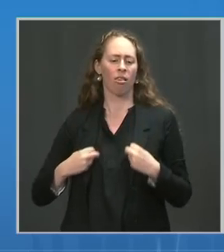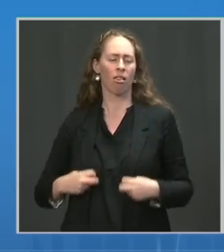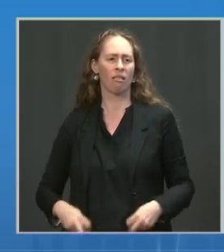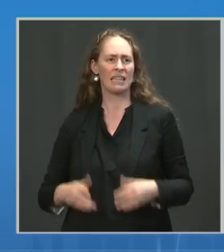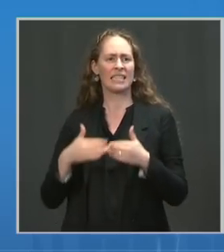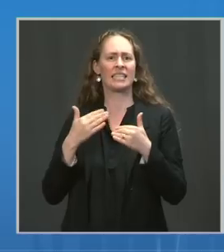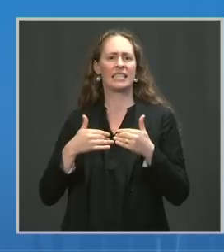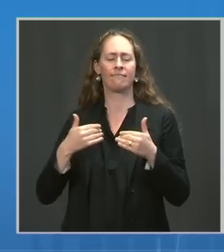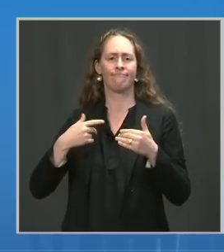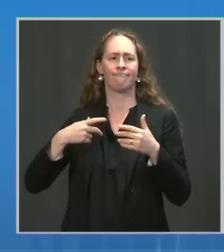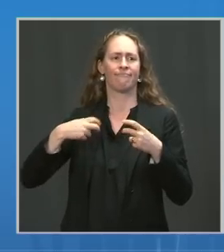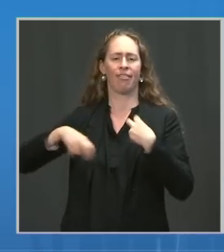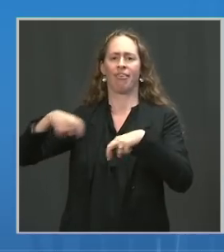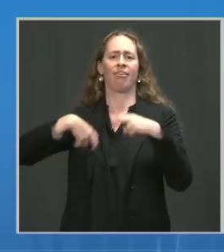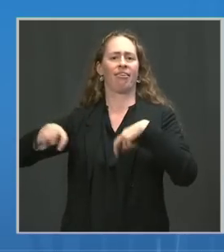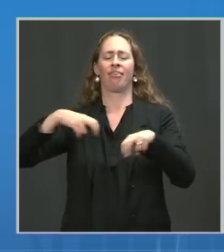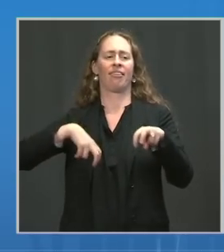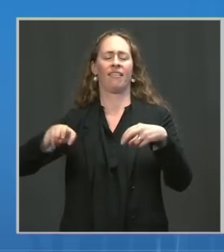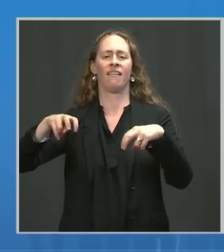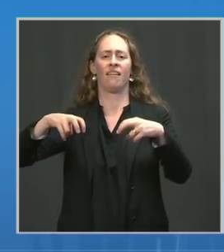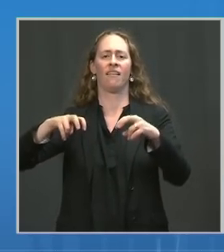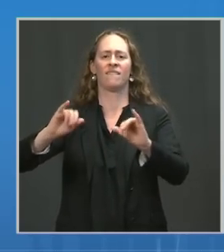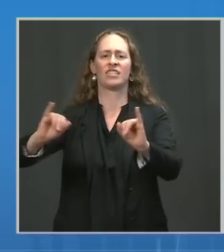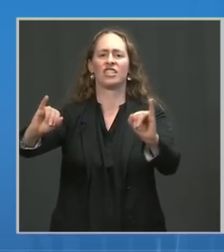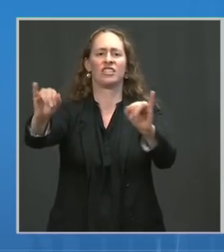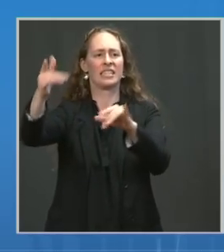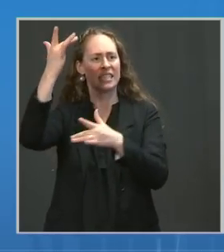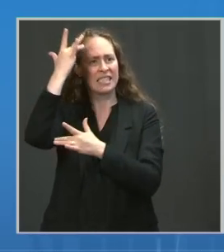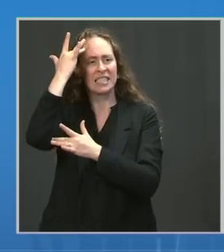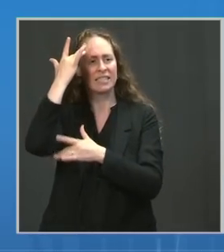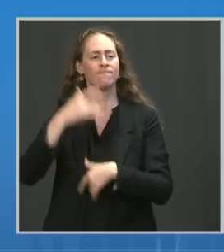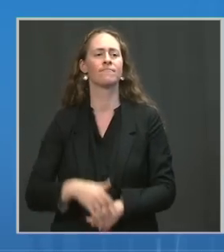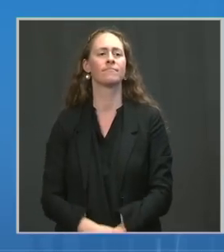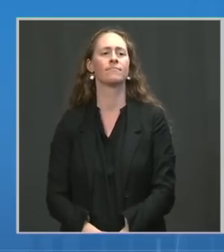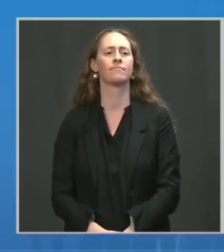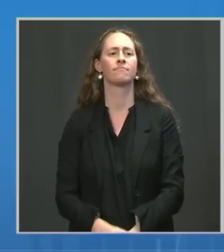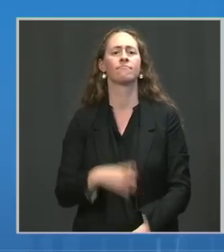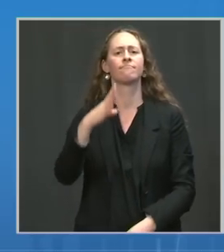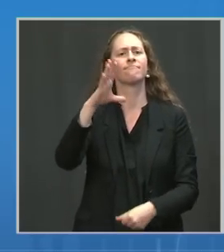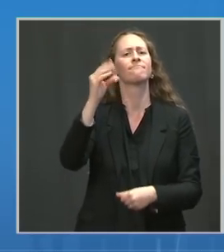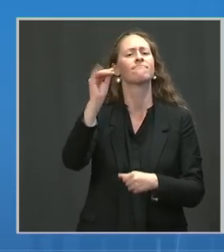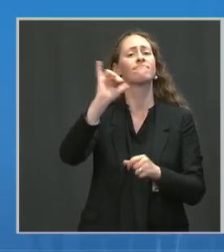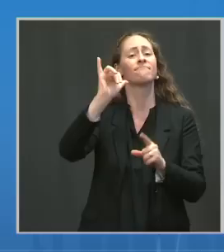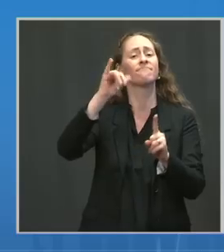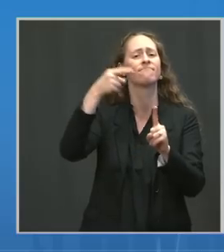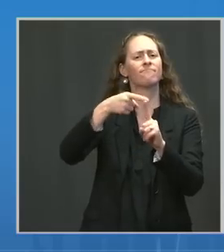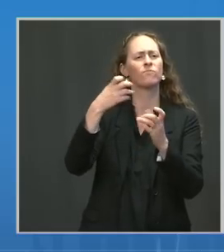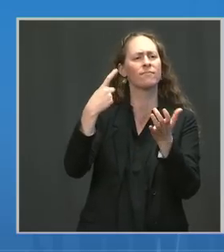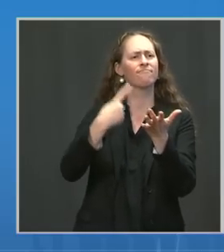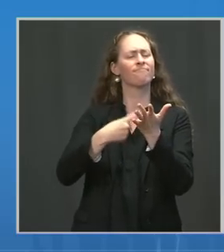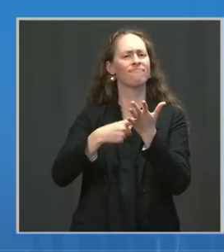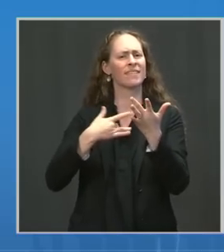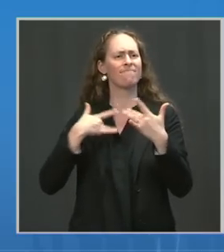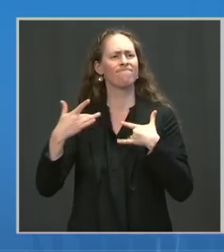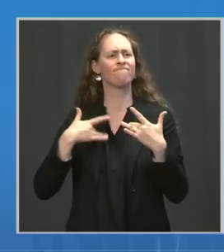Third, those higher viral loads are seen not just in those who are unvaccinated and infected but also,